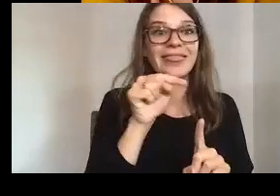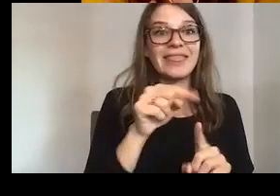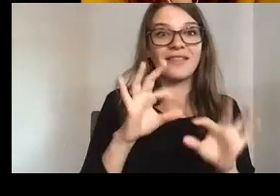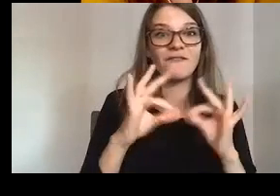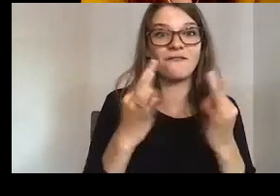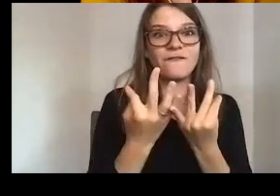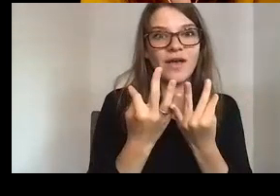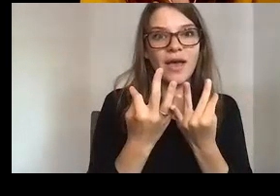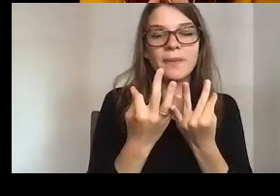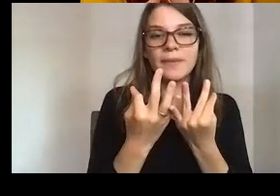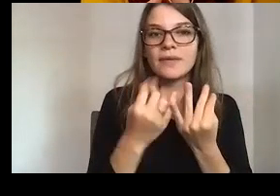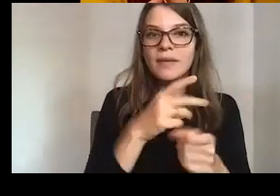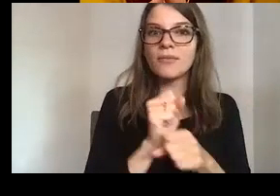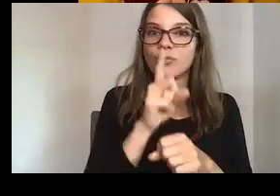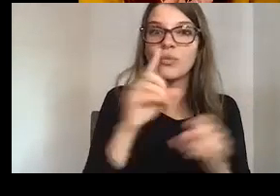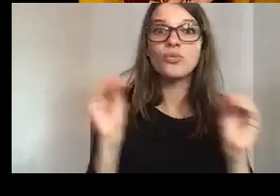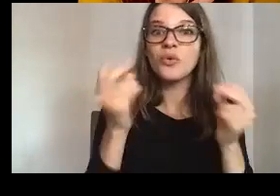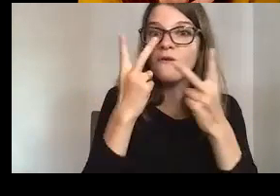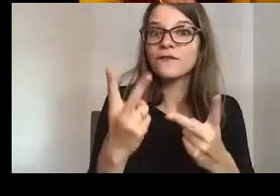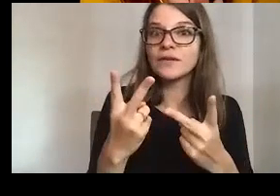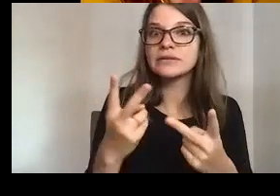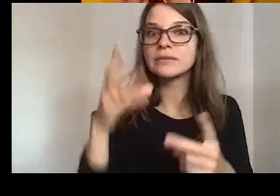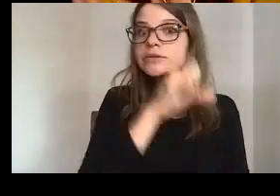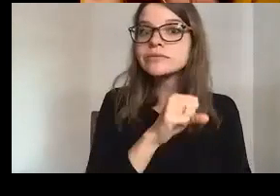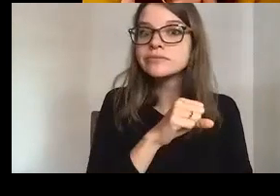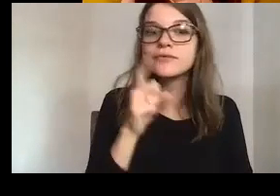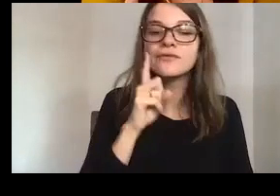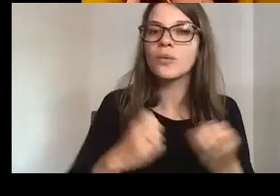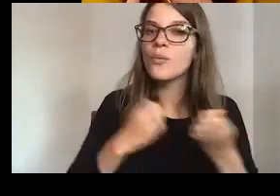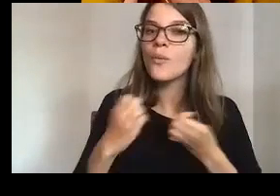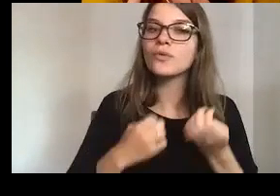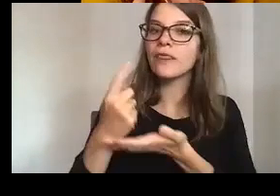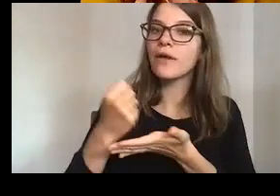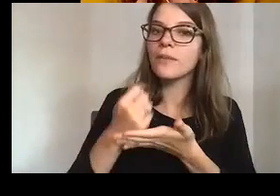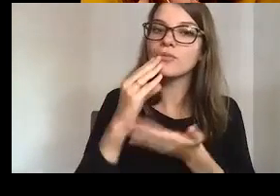able to ensure no visits were missed for their child's emotional therapy and support and so it's